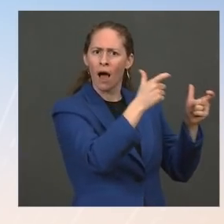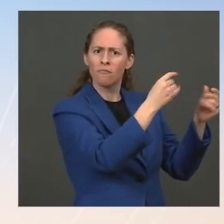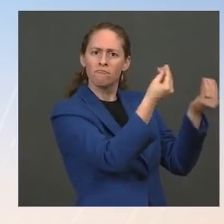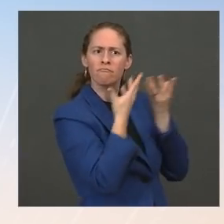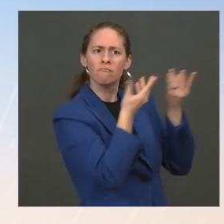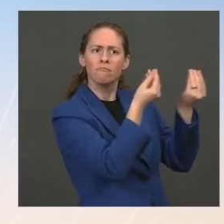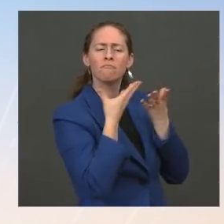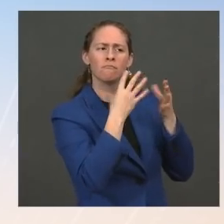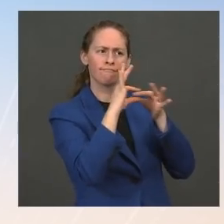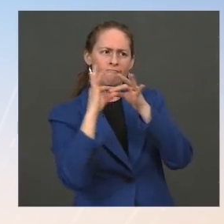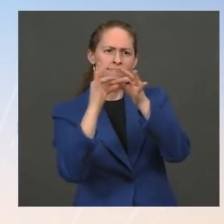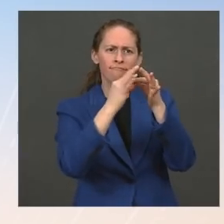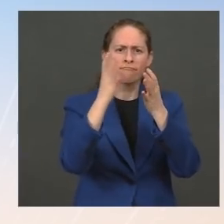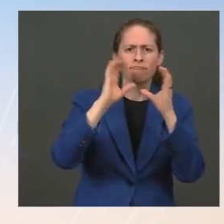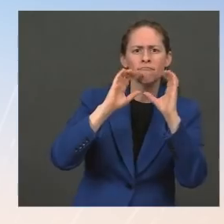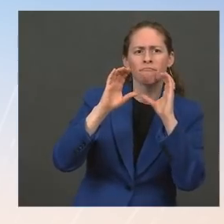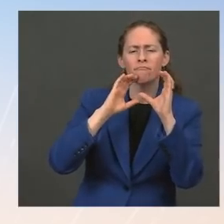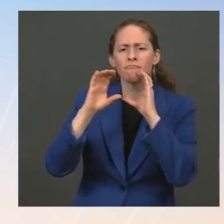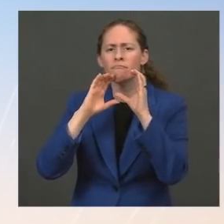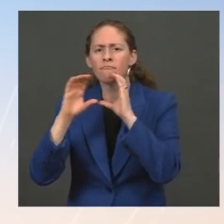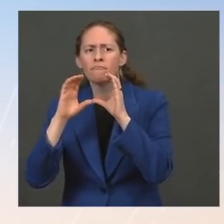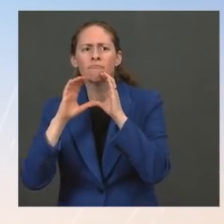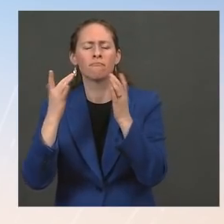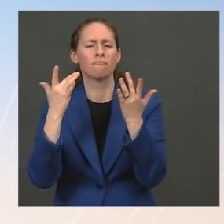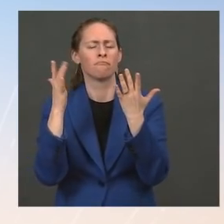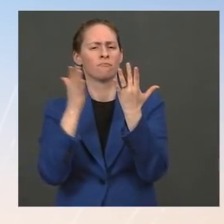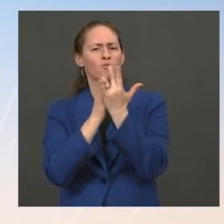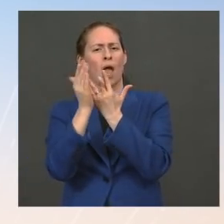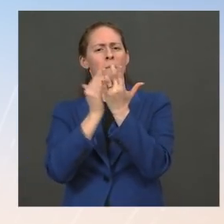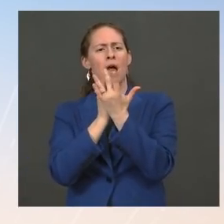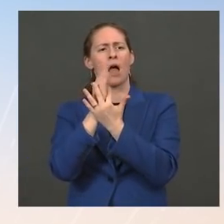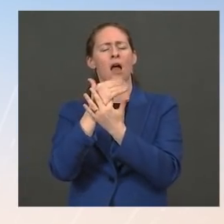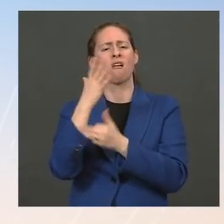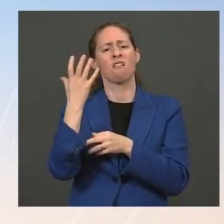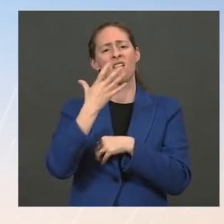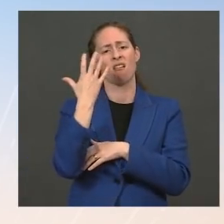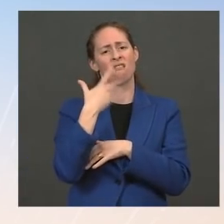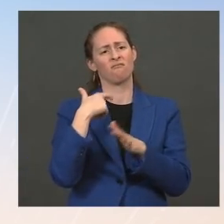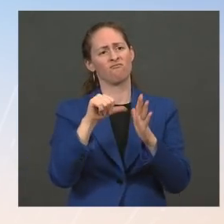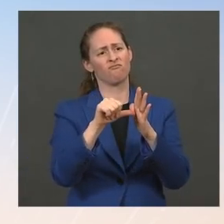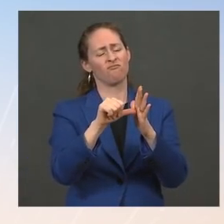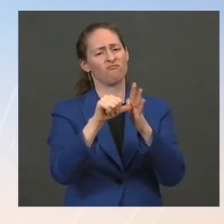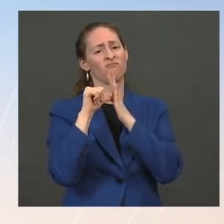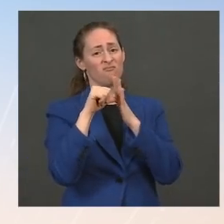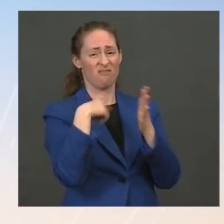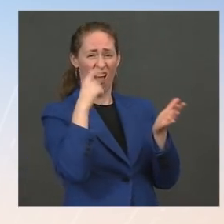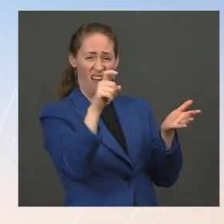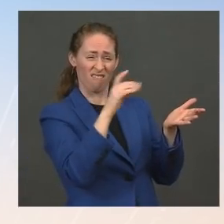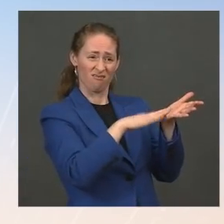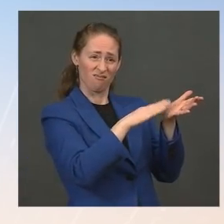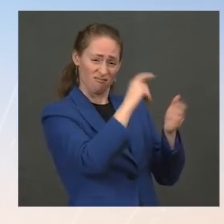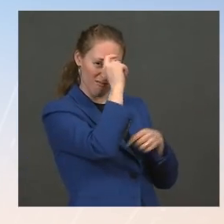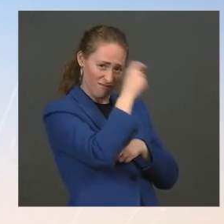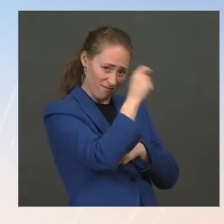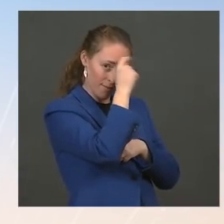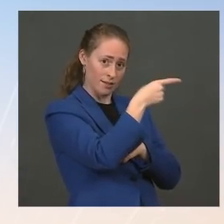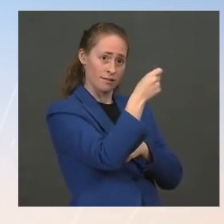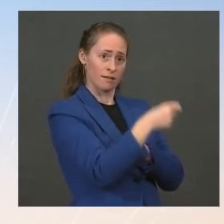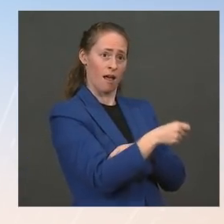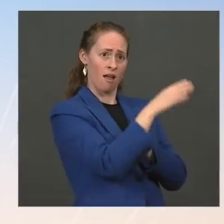credit is owed to the South African leaders there. And certainly, the President -- to answer one of your earlier questions -- is committed to continuing to be transparent